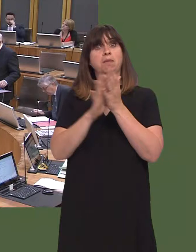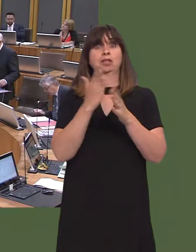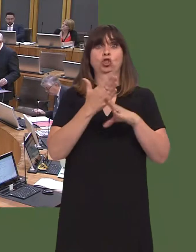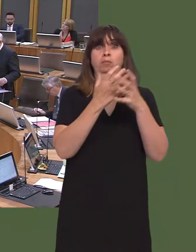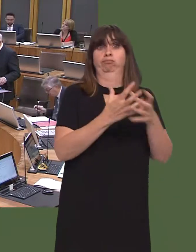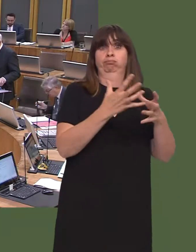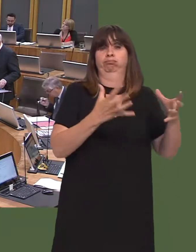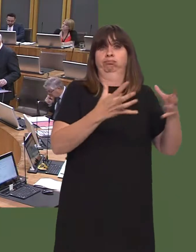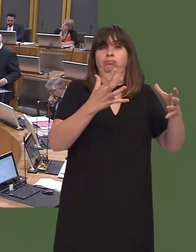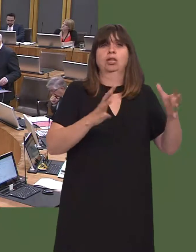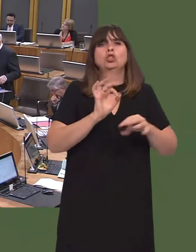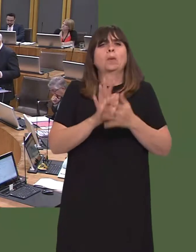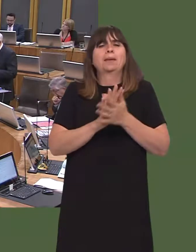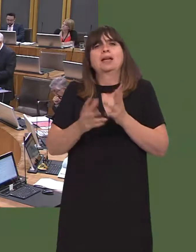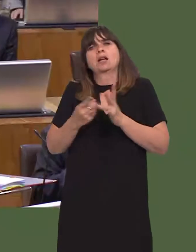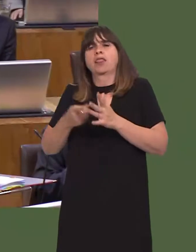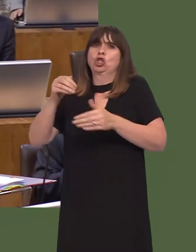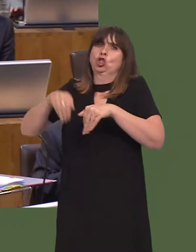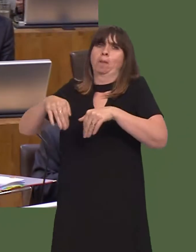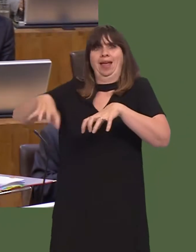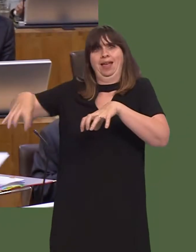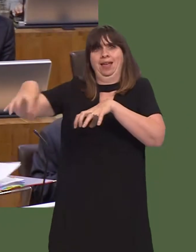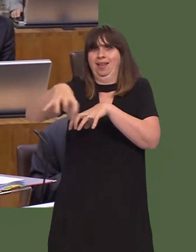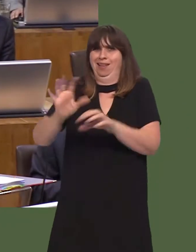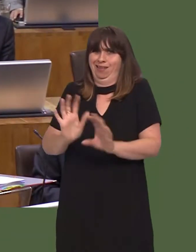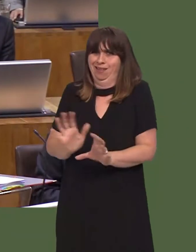creating more jobs. It does not involve creating another shopping park, which, as the Member